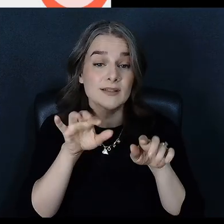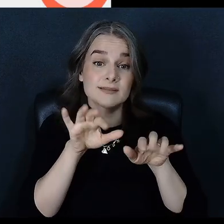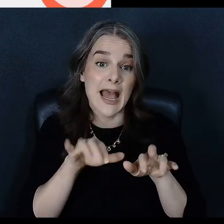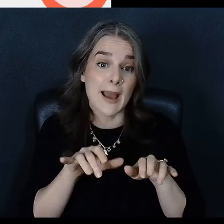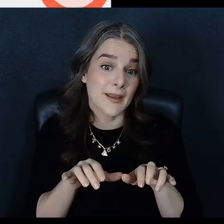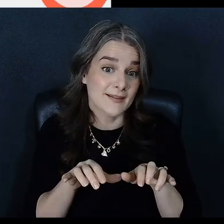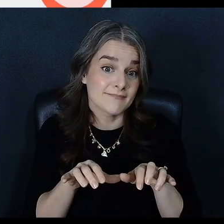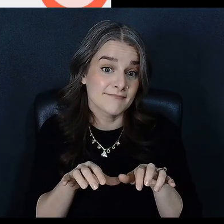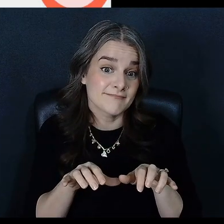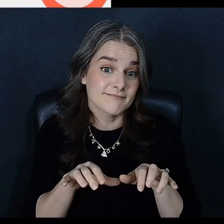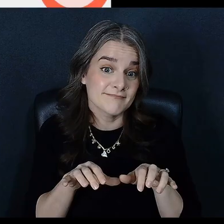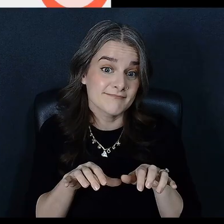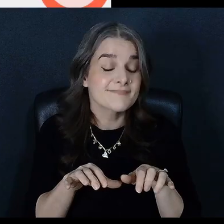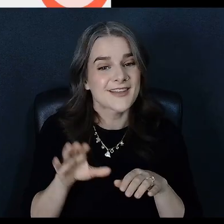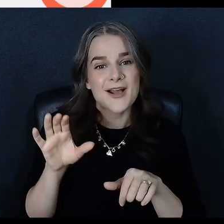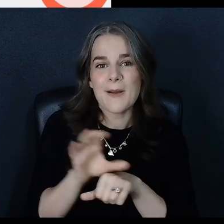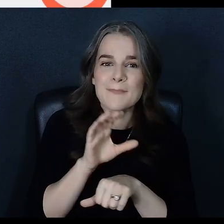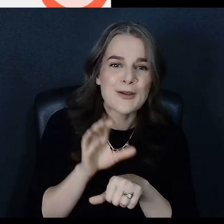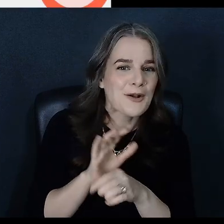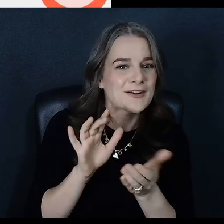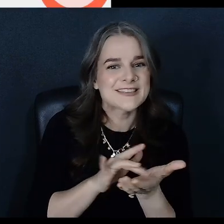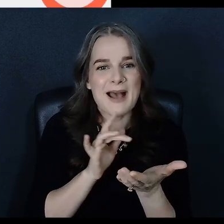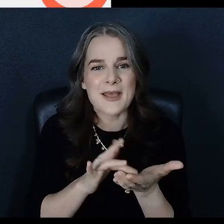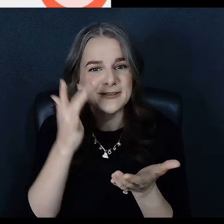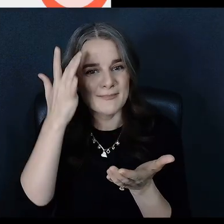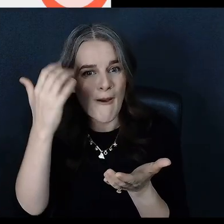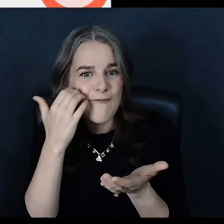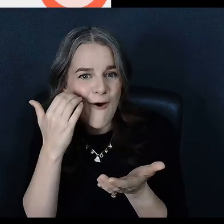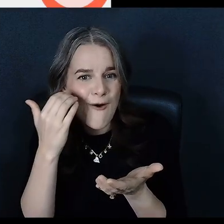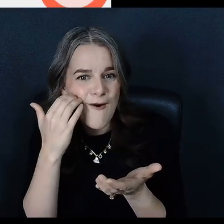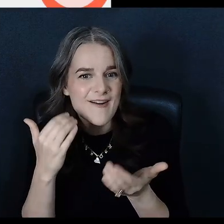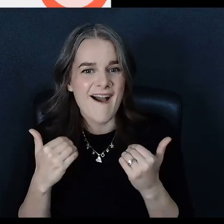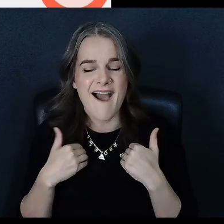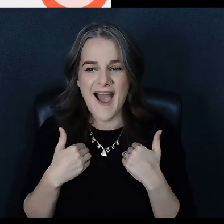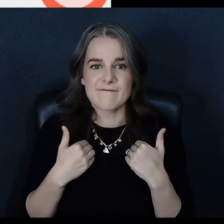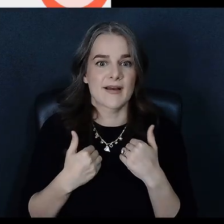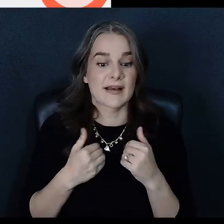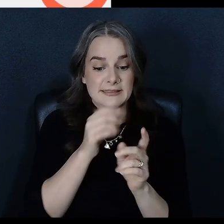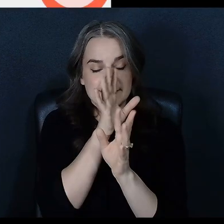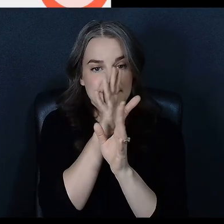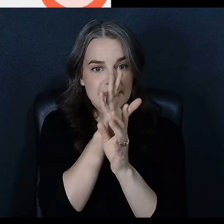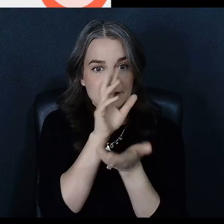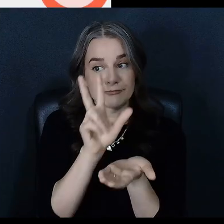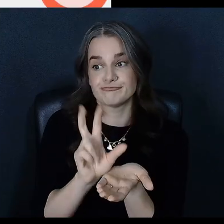So on our computers, tablets, and smartphones, is that something that's providing me speech to text?